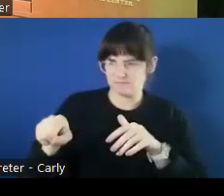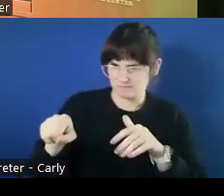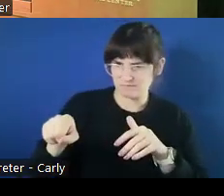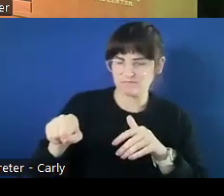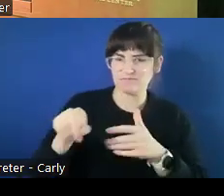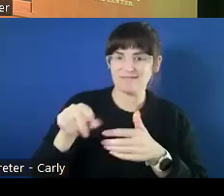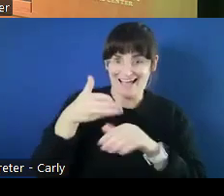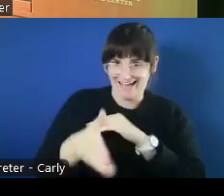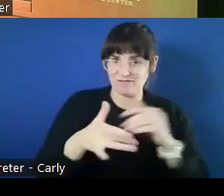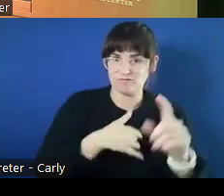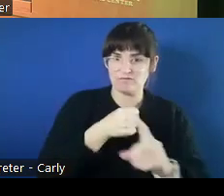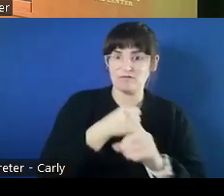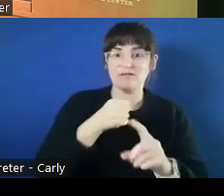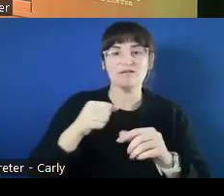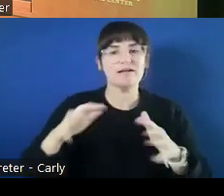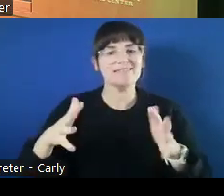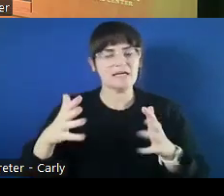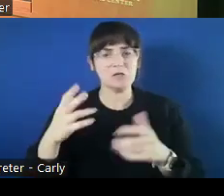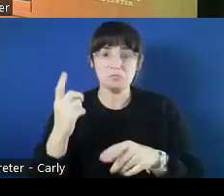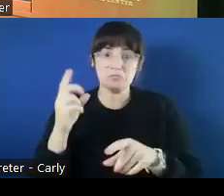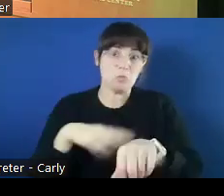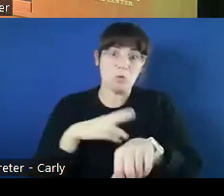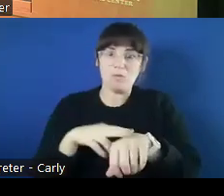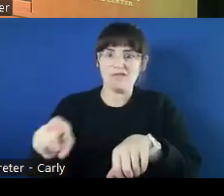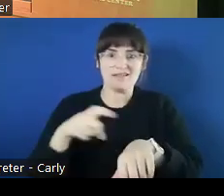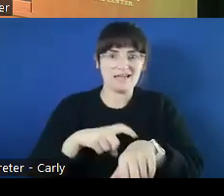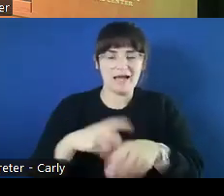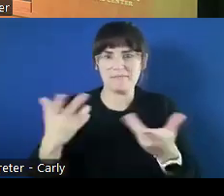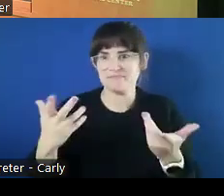can be really normal for a lot of people during those times so kind of thinking about whether or